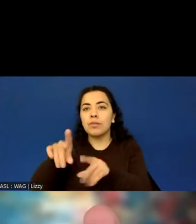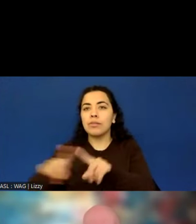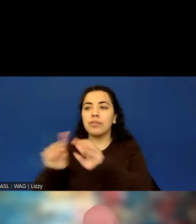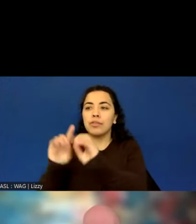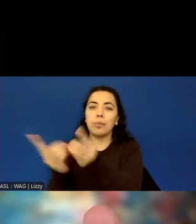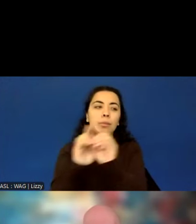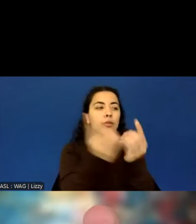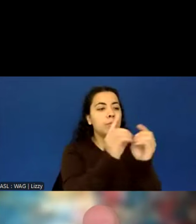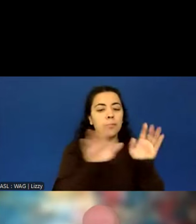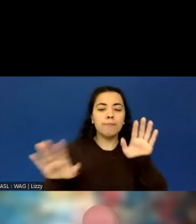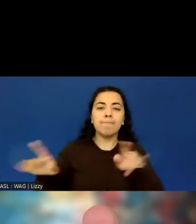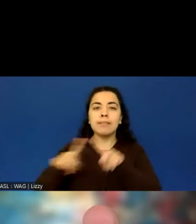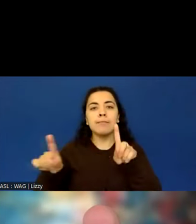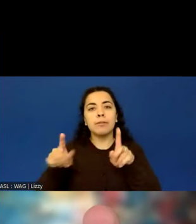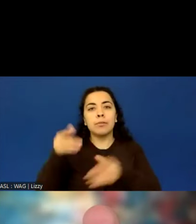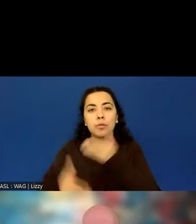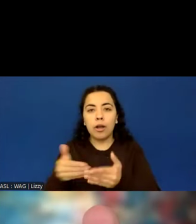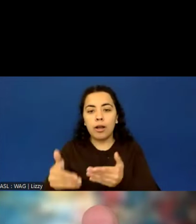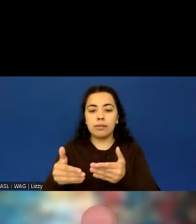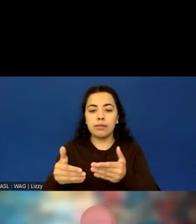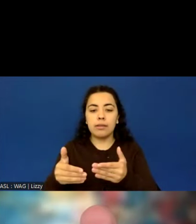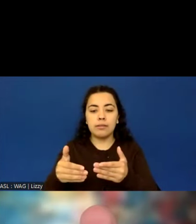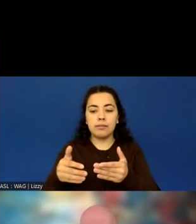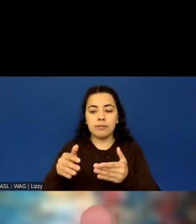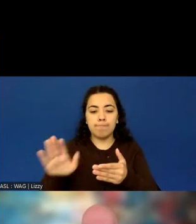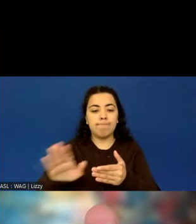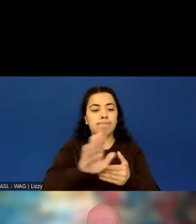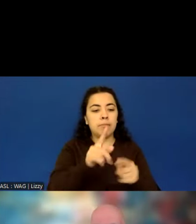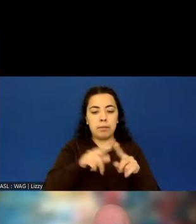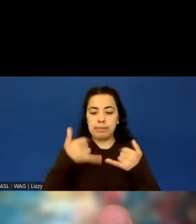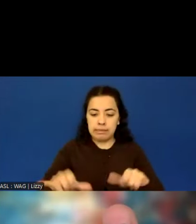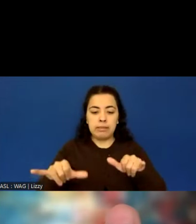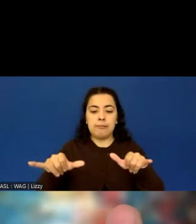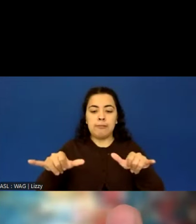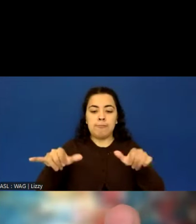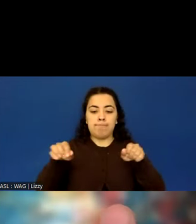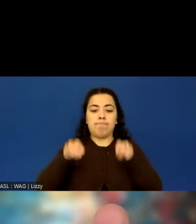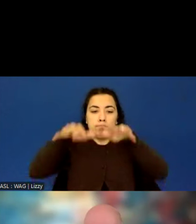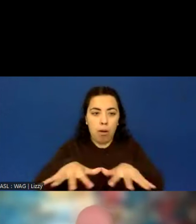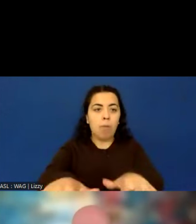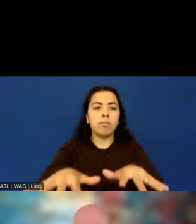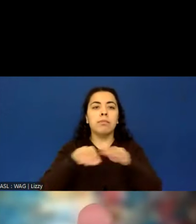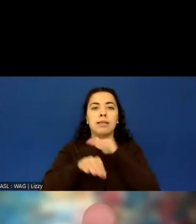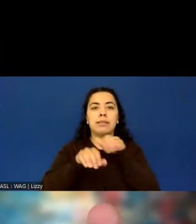the different processes for those departments and that it really kind of started after the product